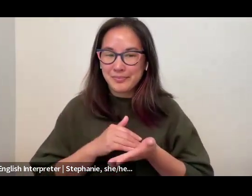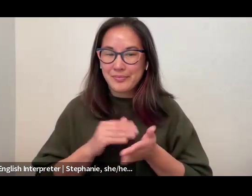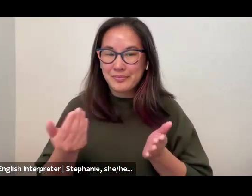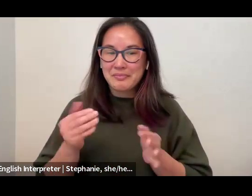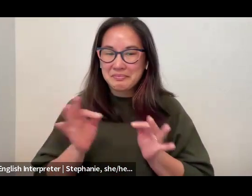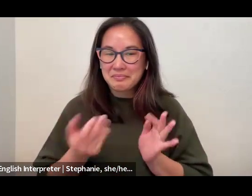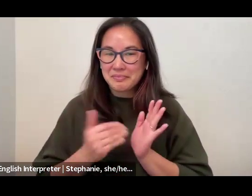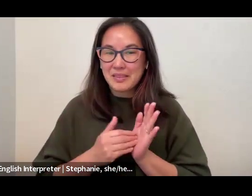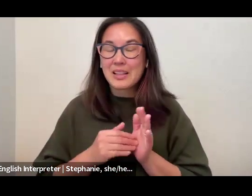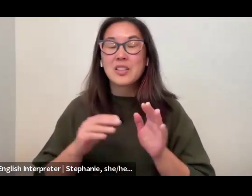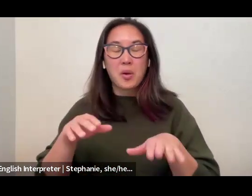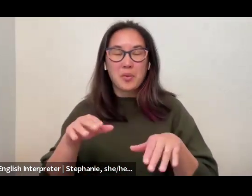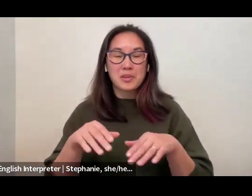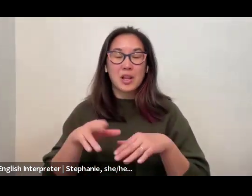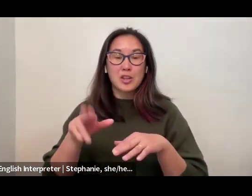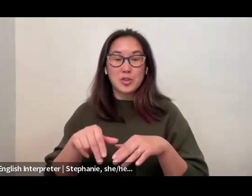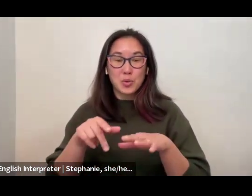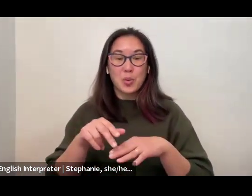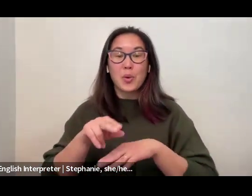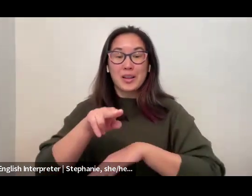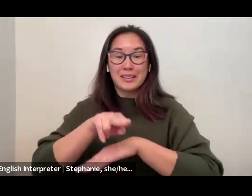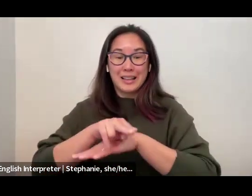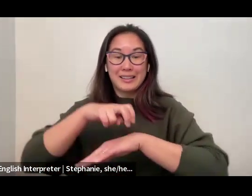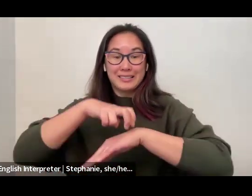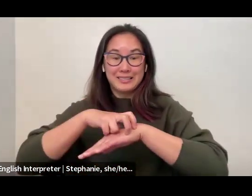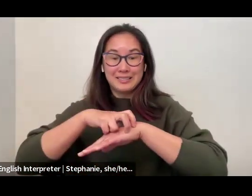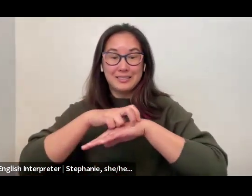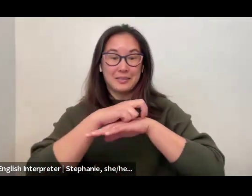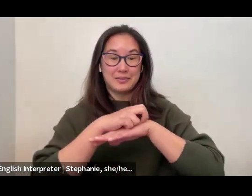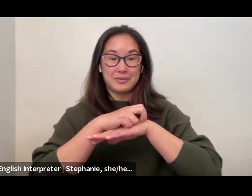The dead bug could be lifting your feet a little bit off the ground,